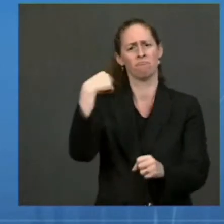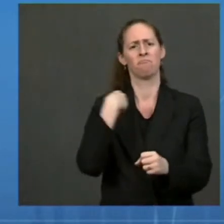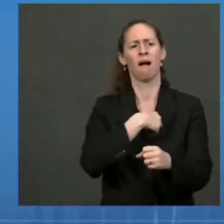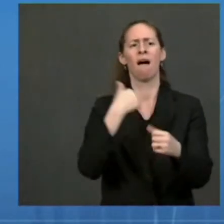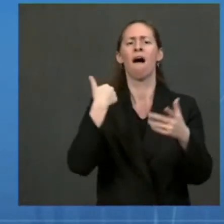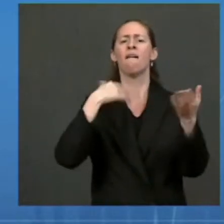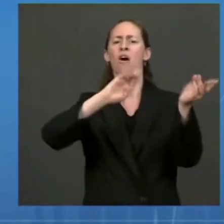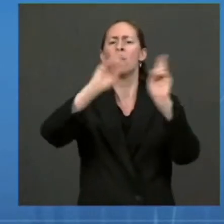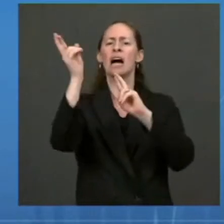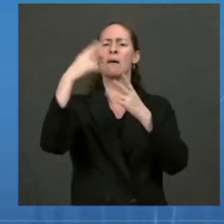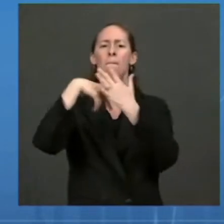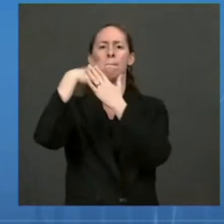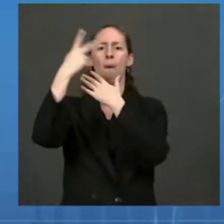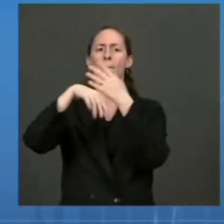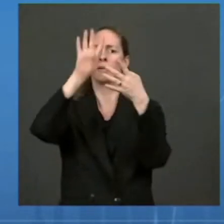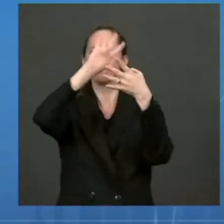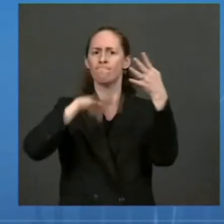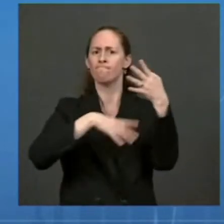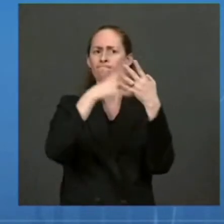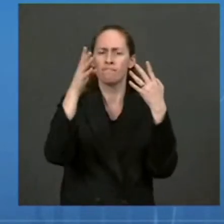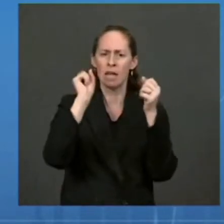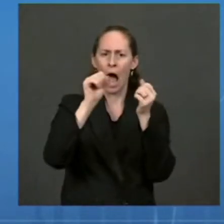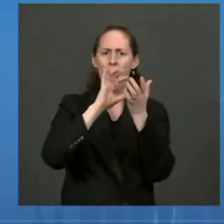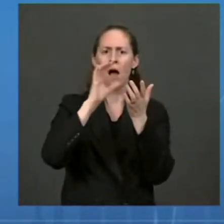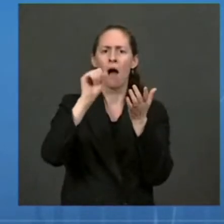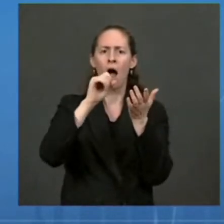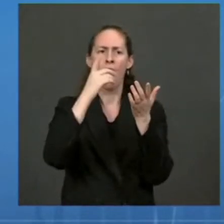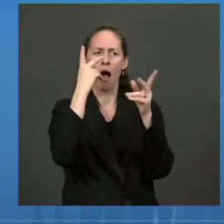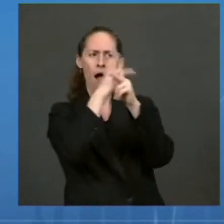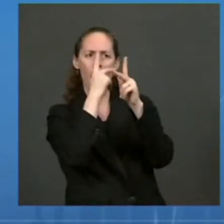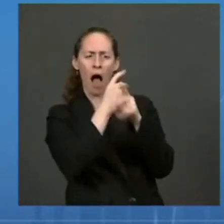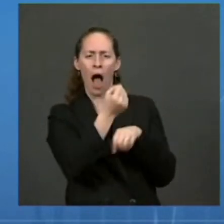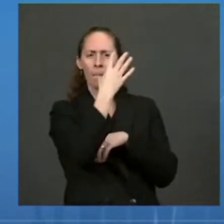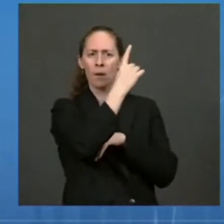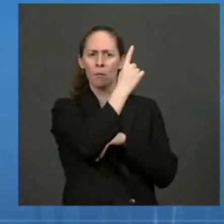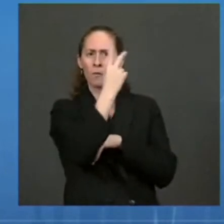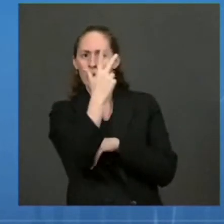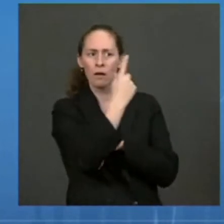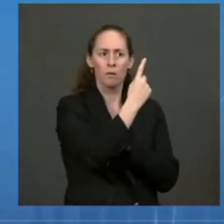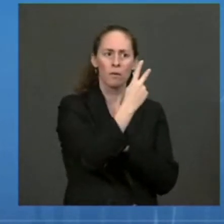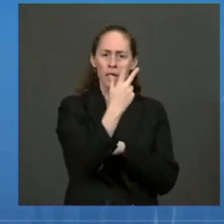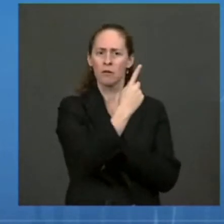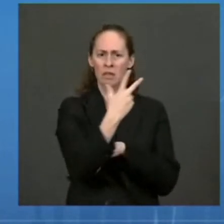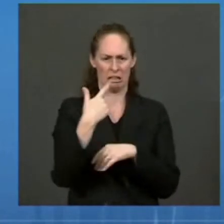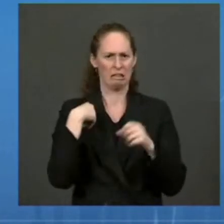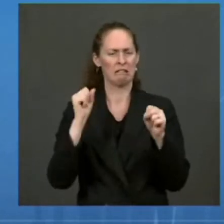WE ARE TELLING AND ABLE TO TALLY THROUGH IMMUNIZATION PROGRAMS FOR THE NUMBER OF